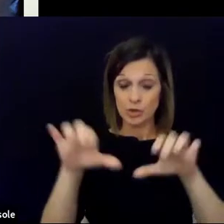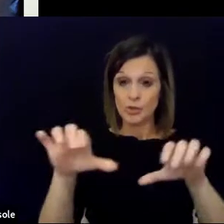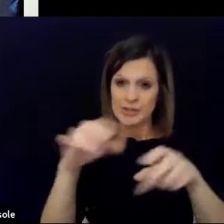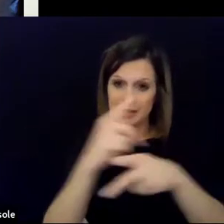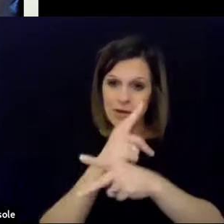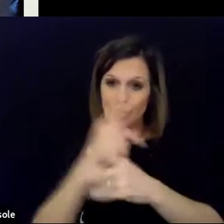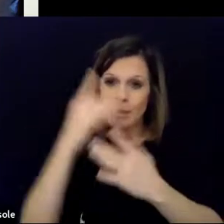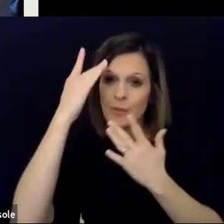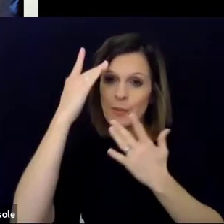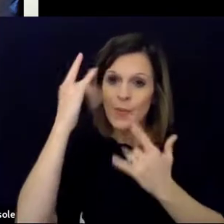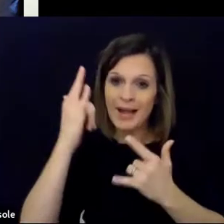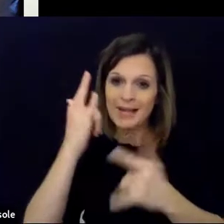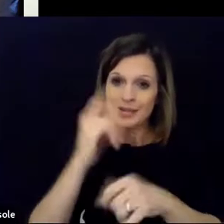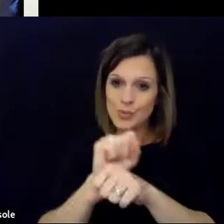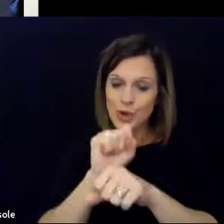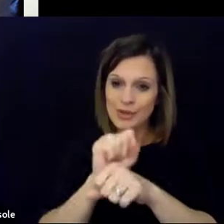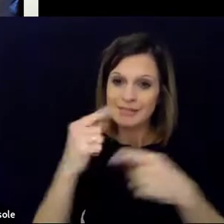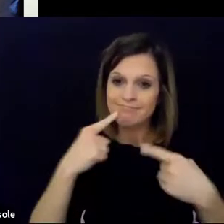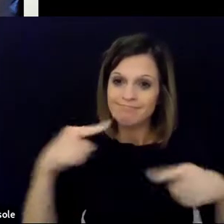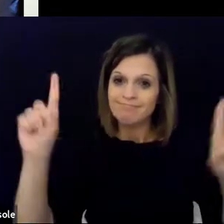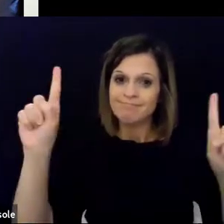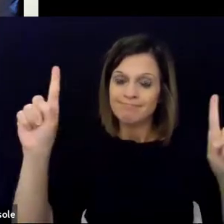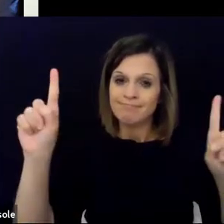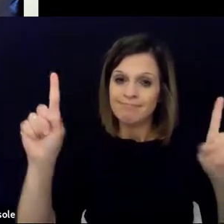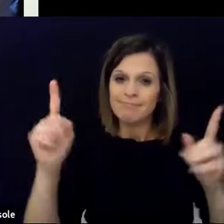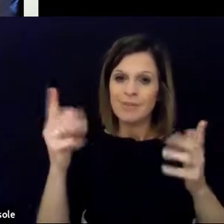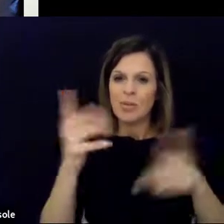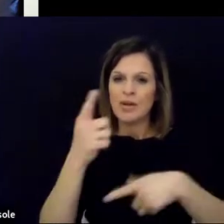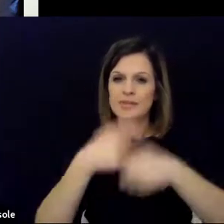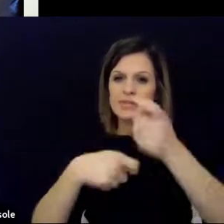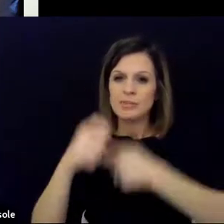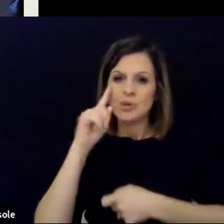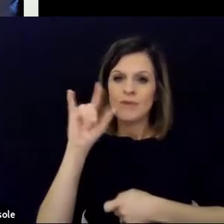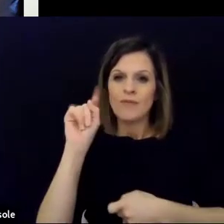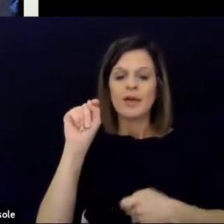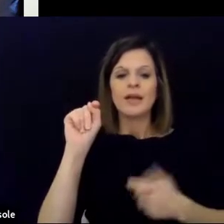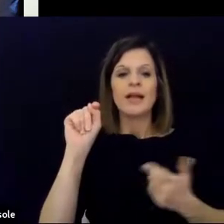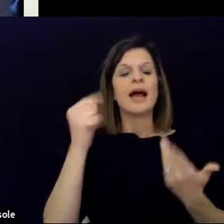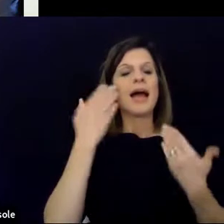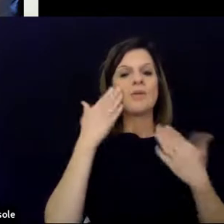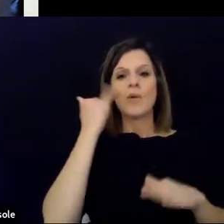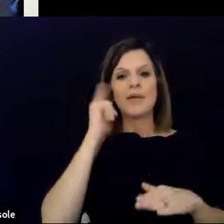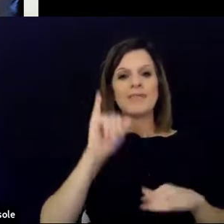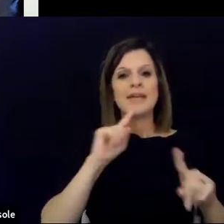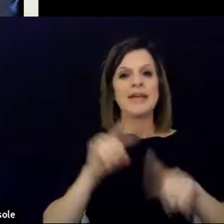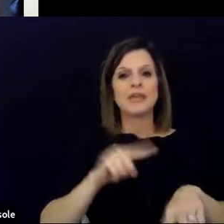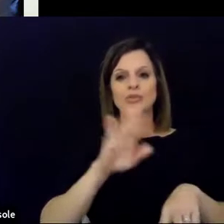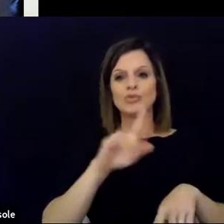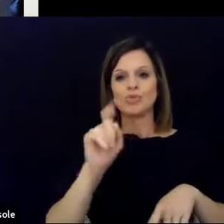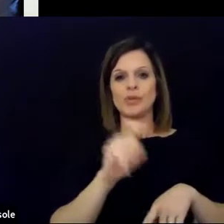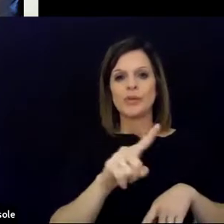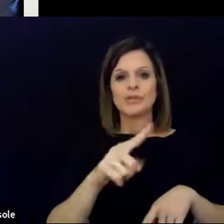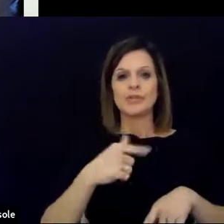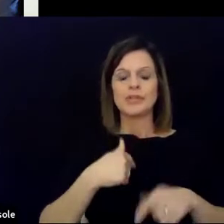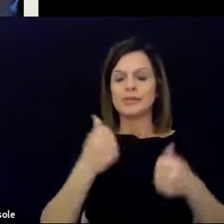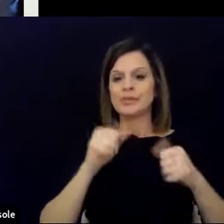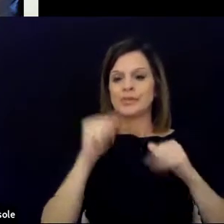and then what would substitute for it. I know that answers your question, Donna, was kind of beating around the bush there a little bit.